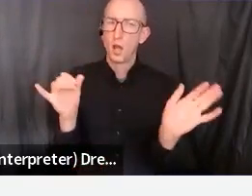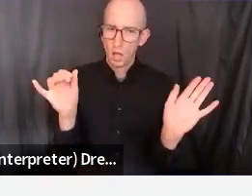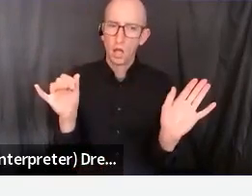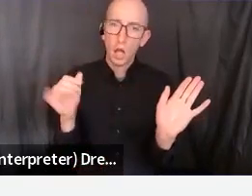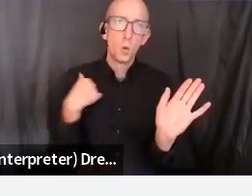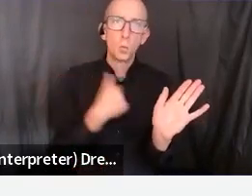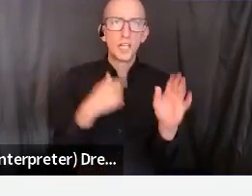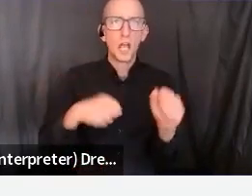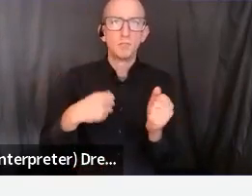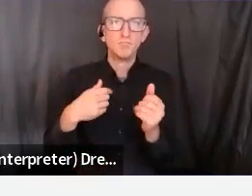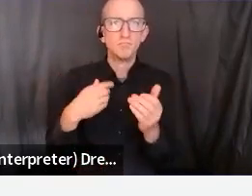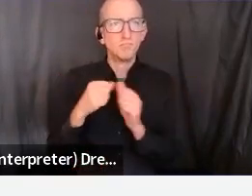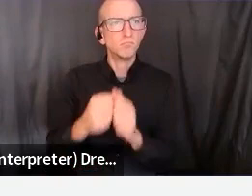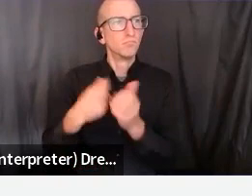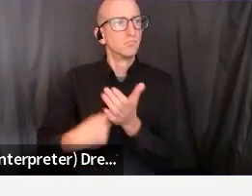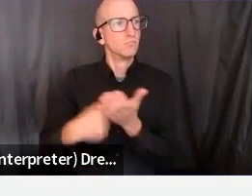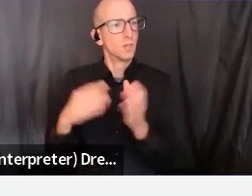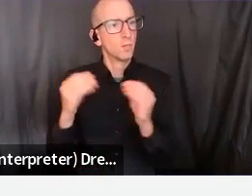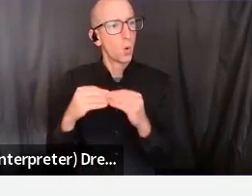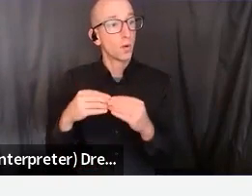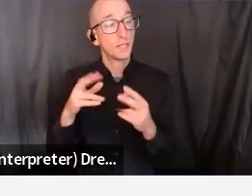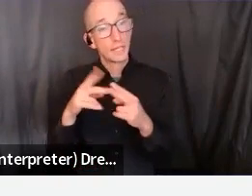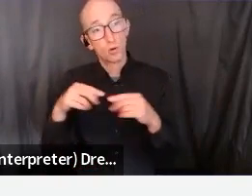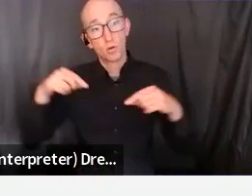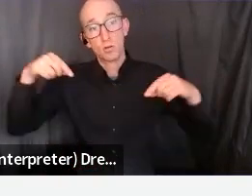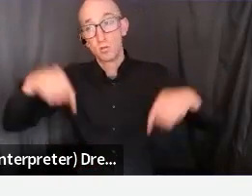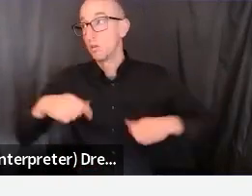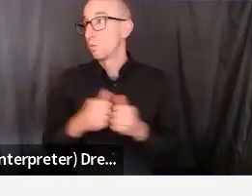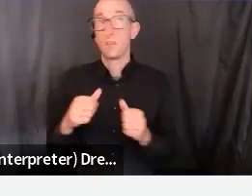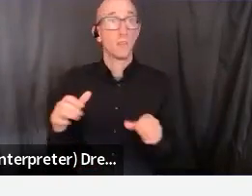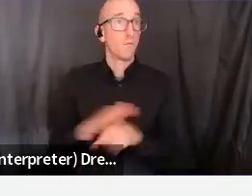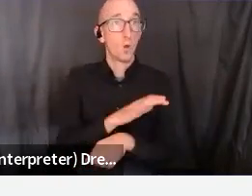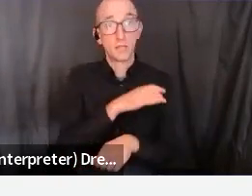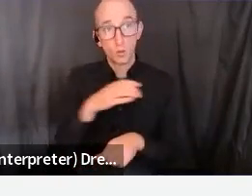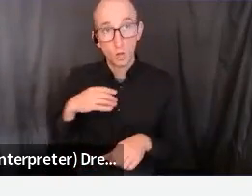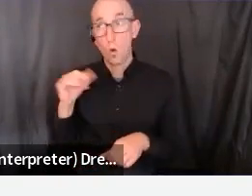agenda. Through this new initiative, this is a collaboration. It's between the Office of Air and